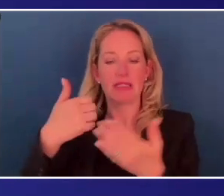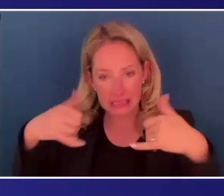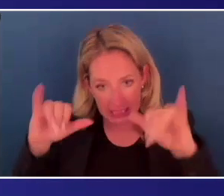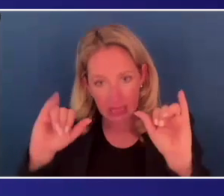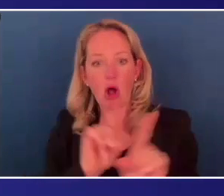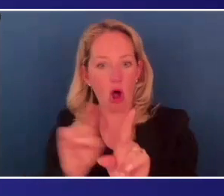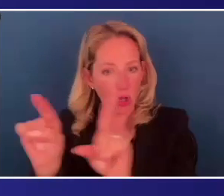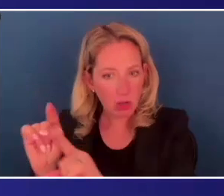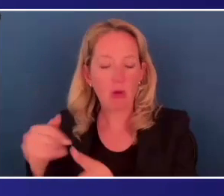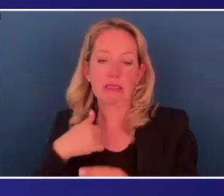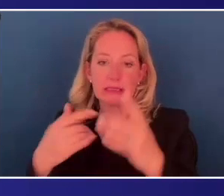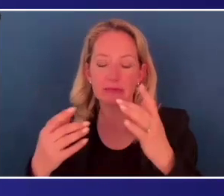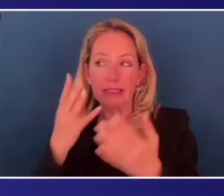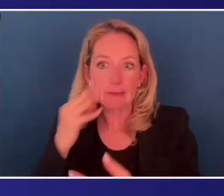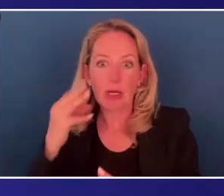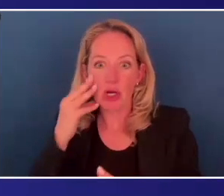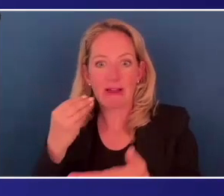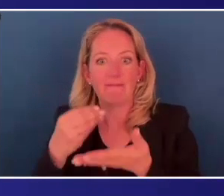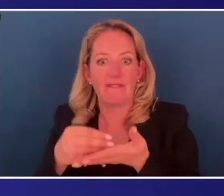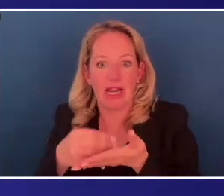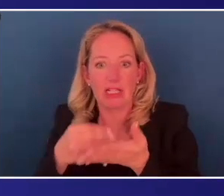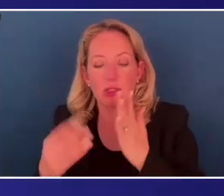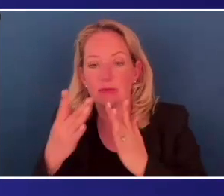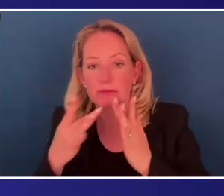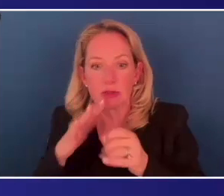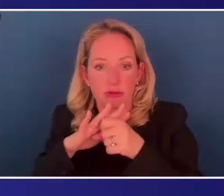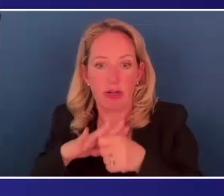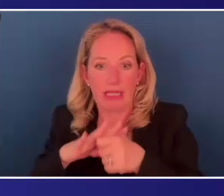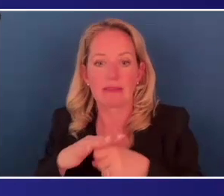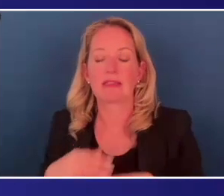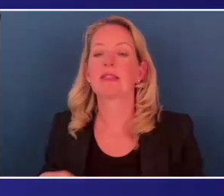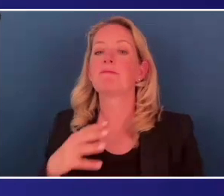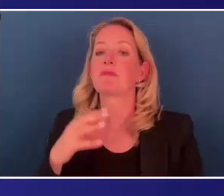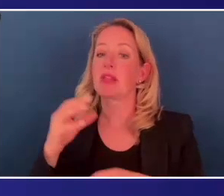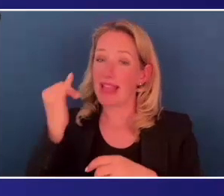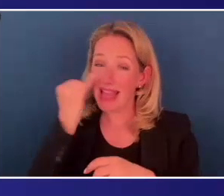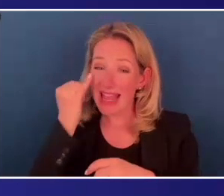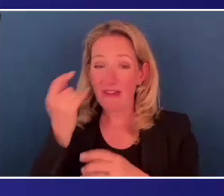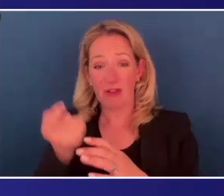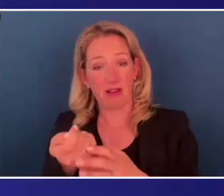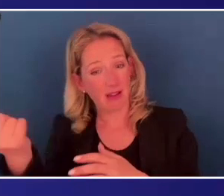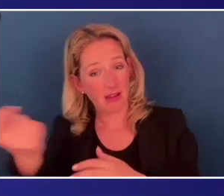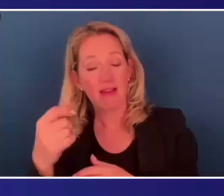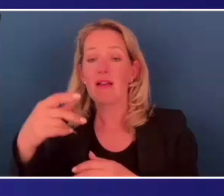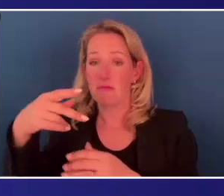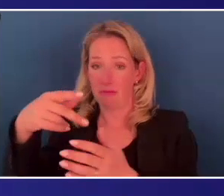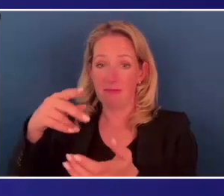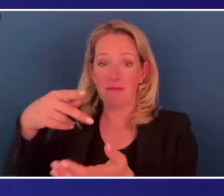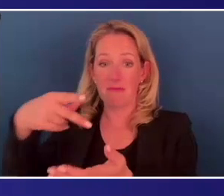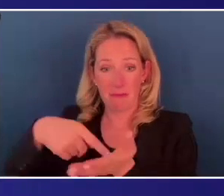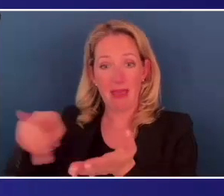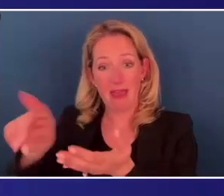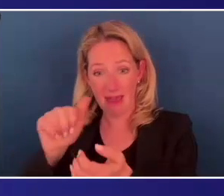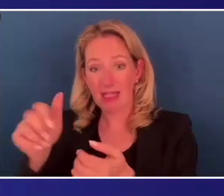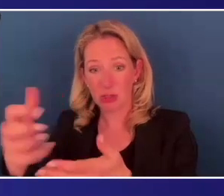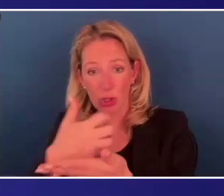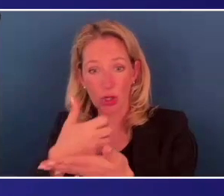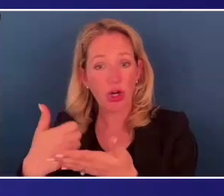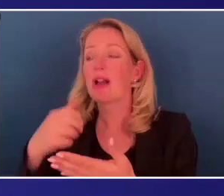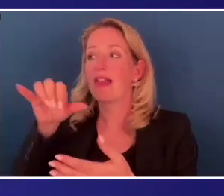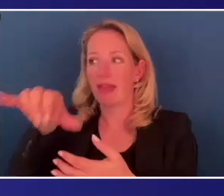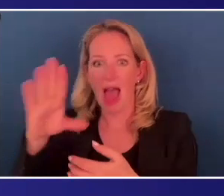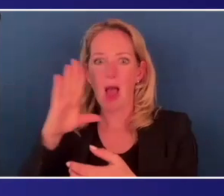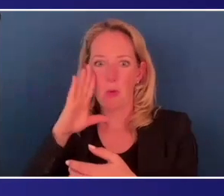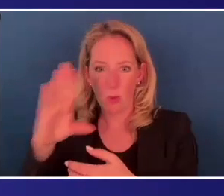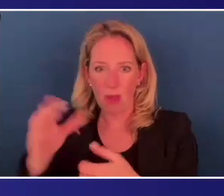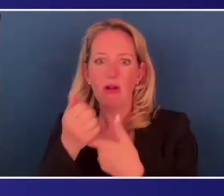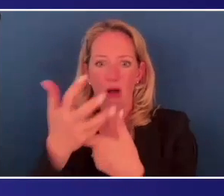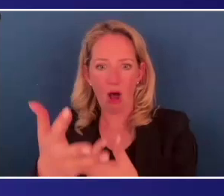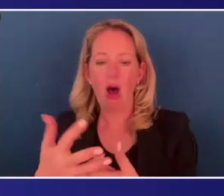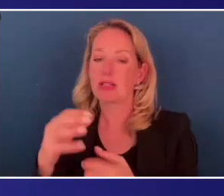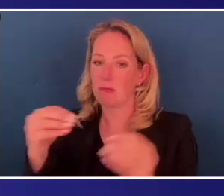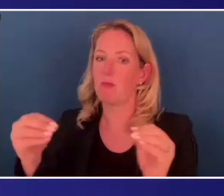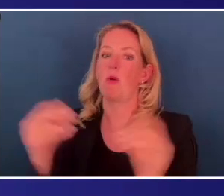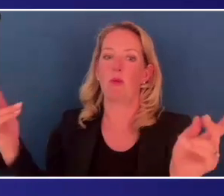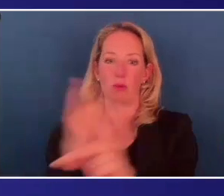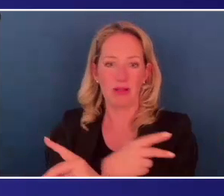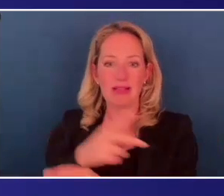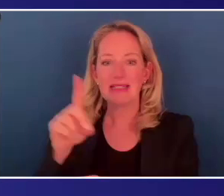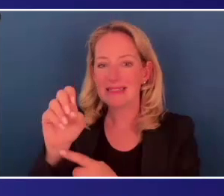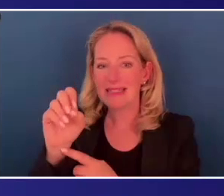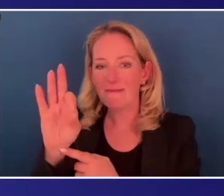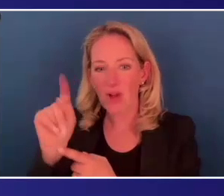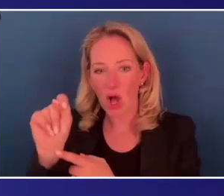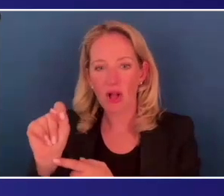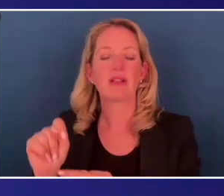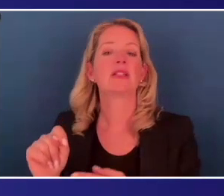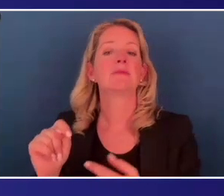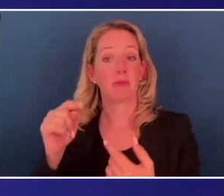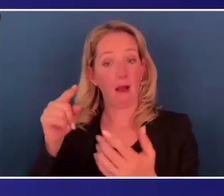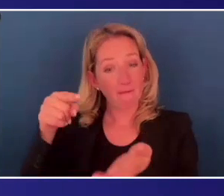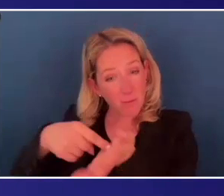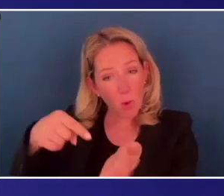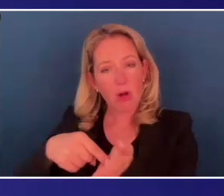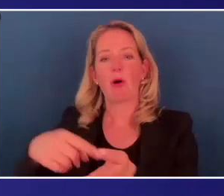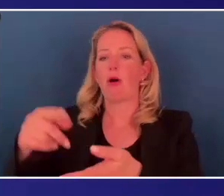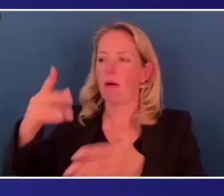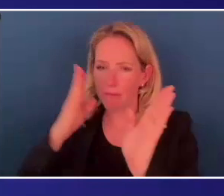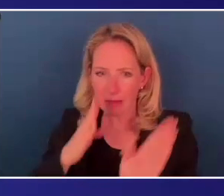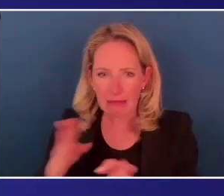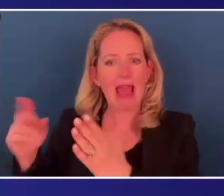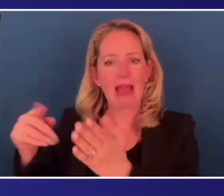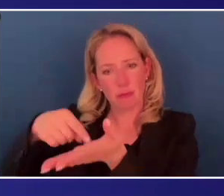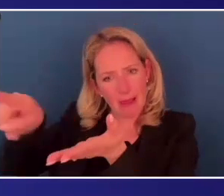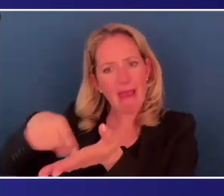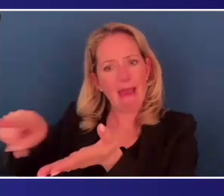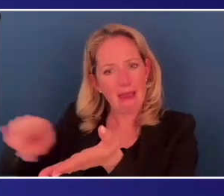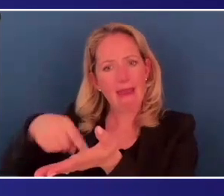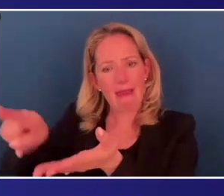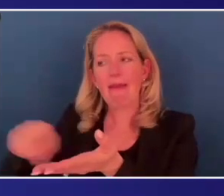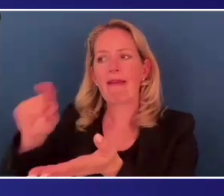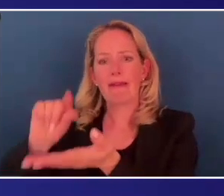For many borrowers, including parent plus loan bars who consistently are left struggling, affordable repayment plants are the only viable paths to staying in good standing while covering basic needs.